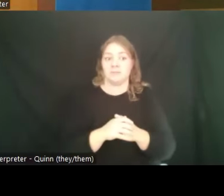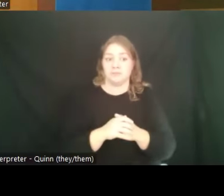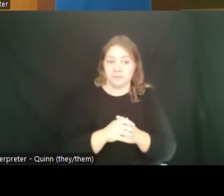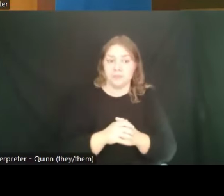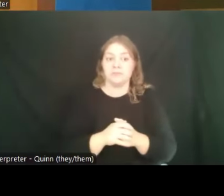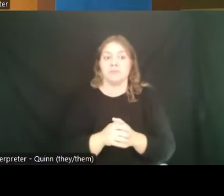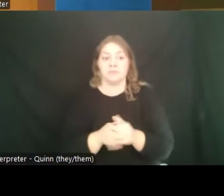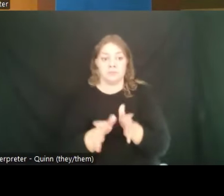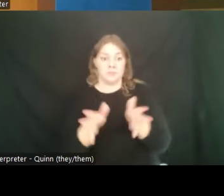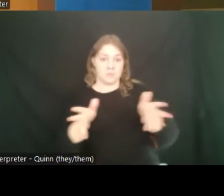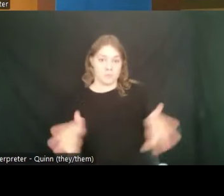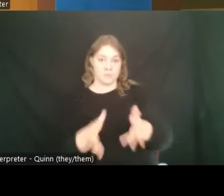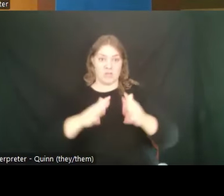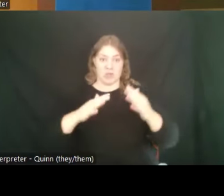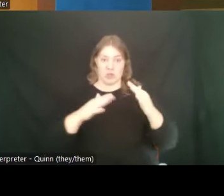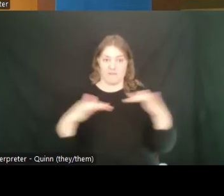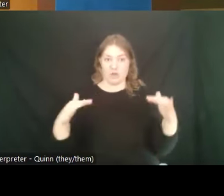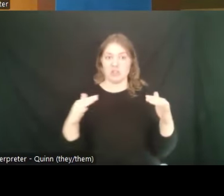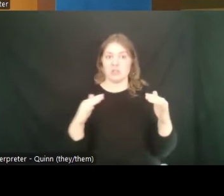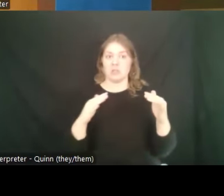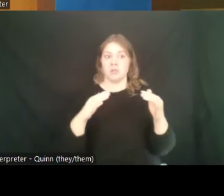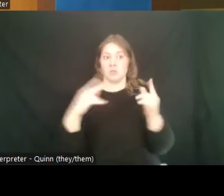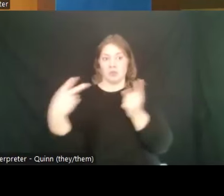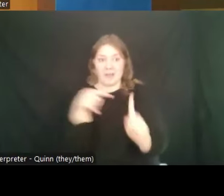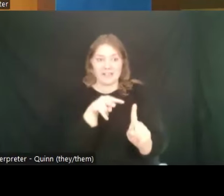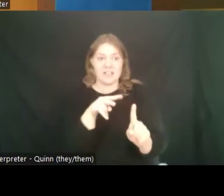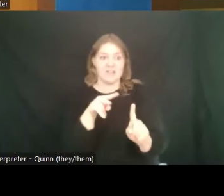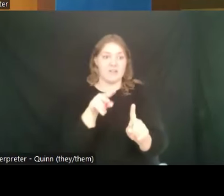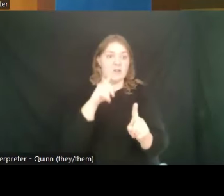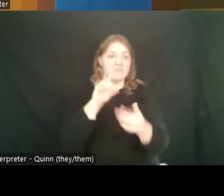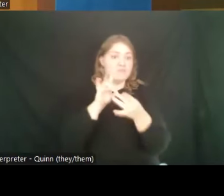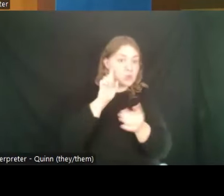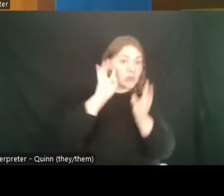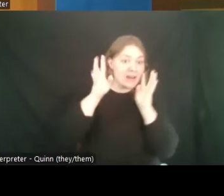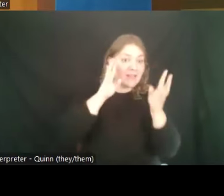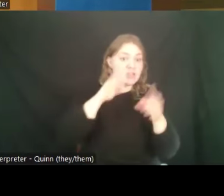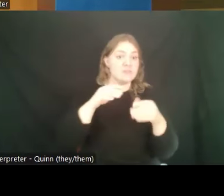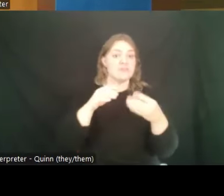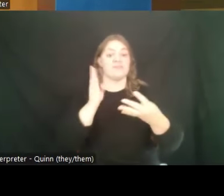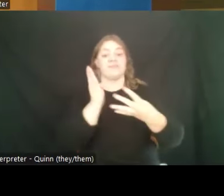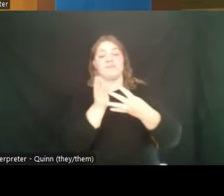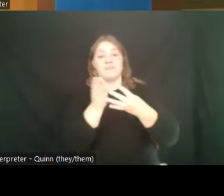uh perspective Innovation also increase Mor morale and engagement is another point that I